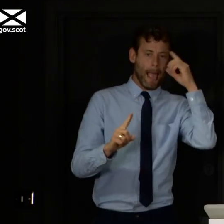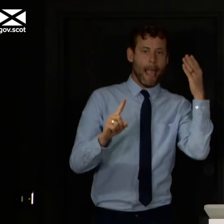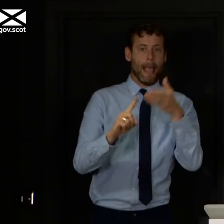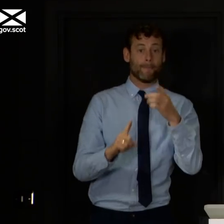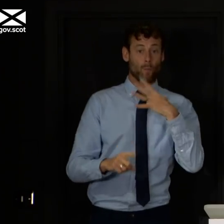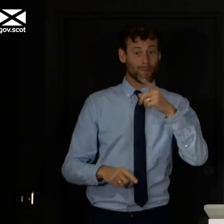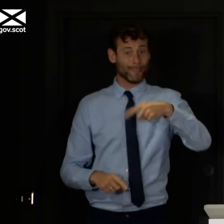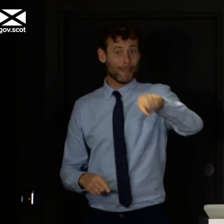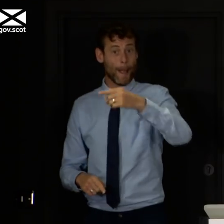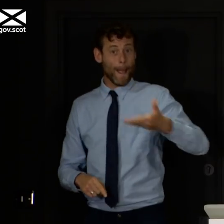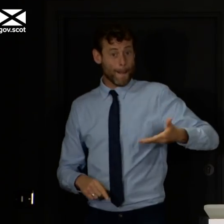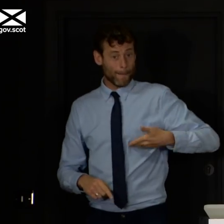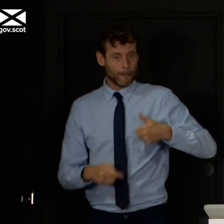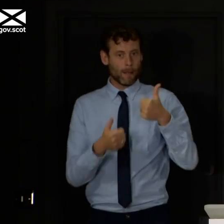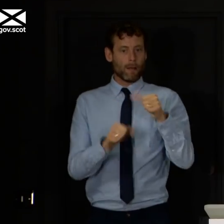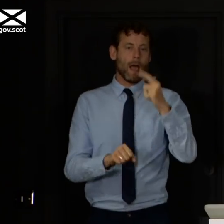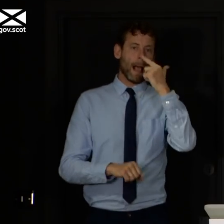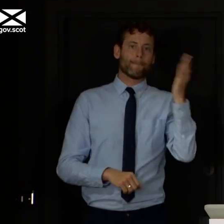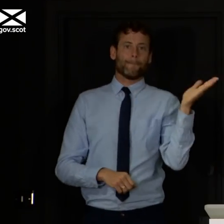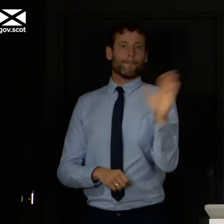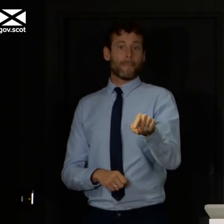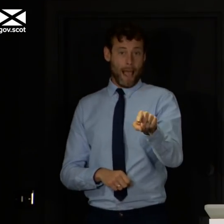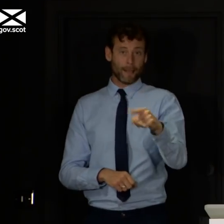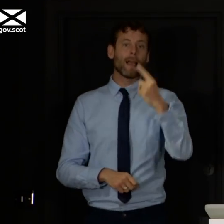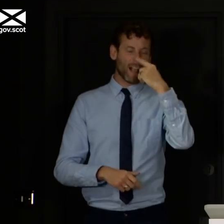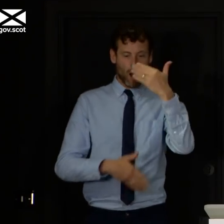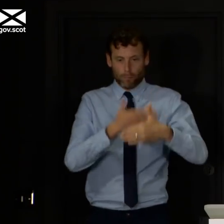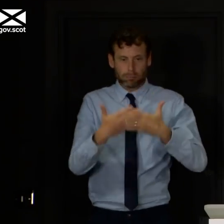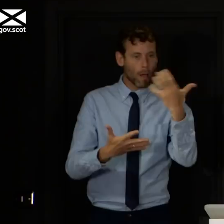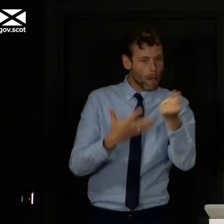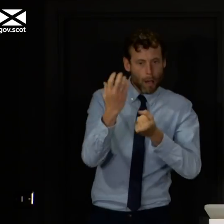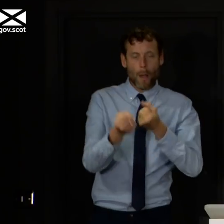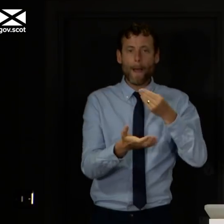preserve jobs and not face the prospect of making people redundant. As I've said right